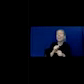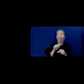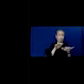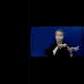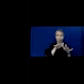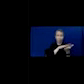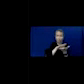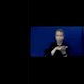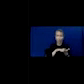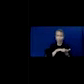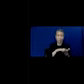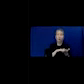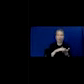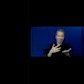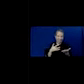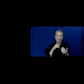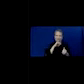They were excited about the option of a work trial.